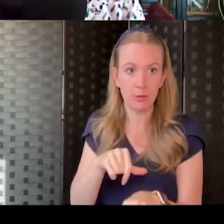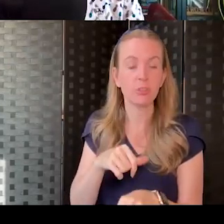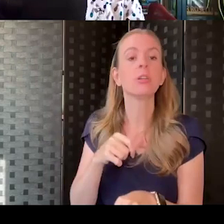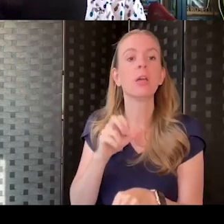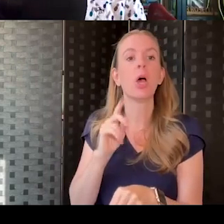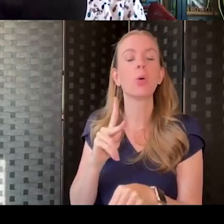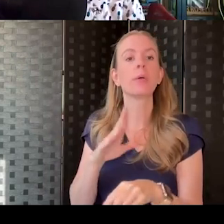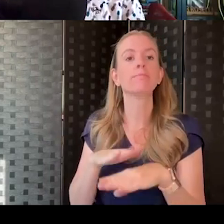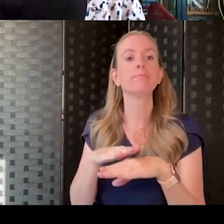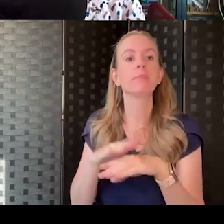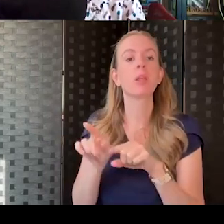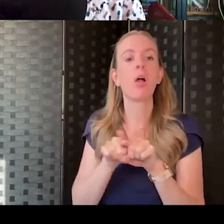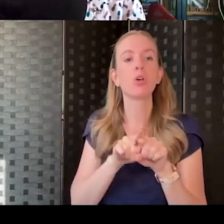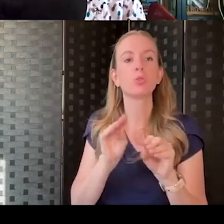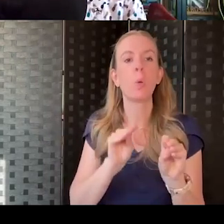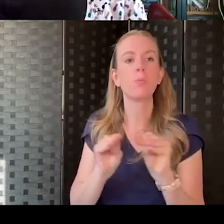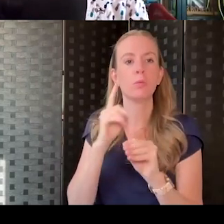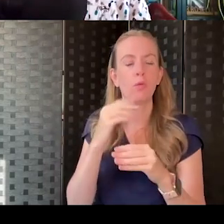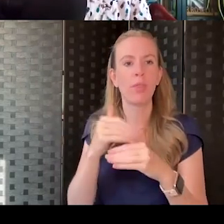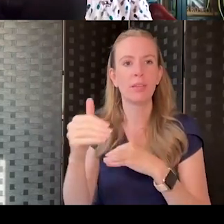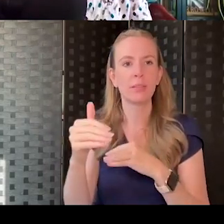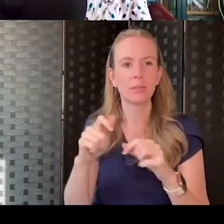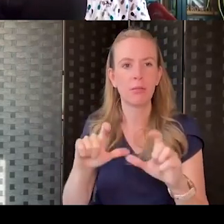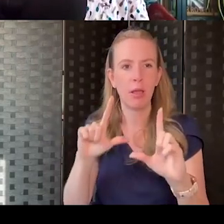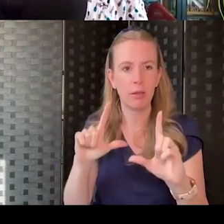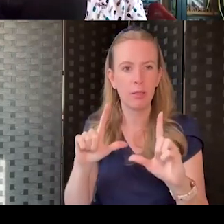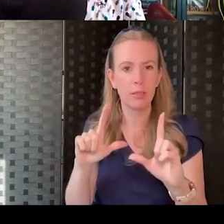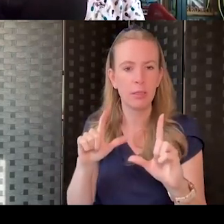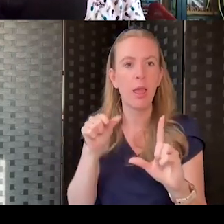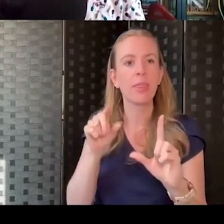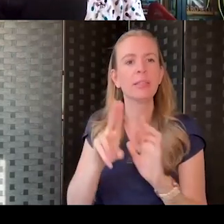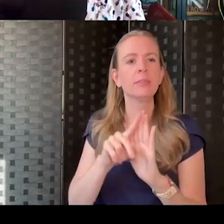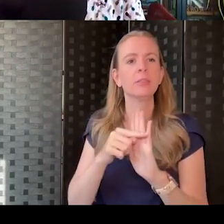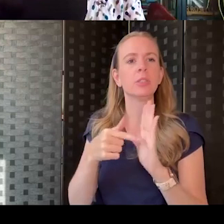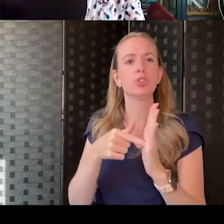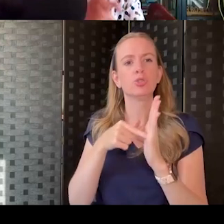warning, there is also some movement on the next slide. This video shows me adjusting the width of